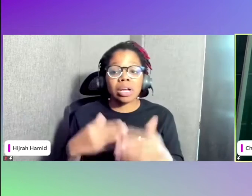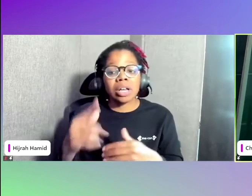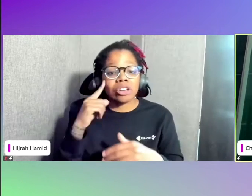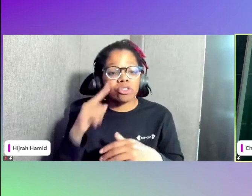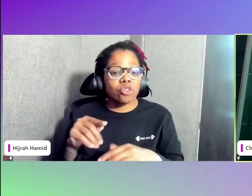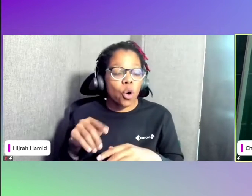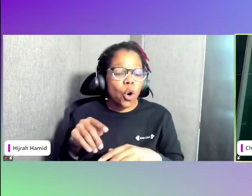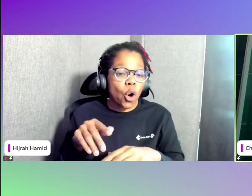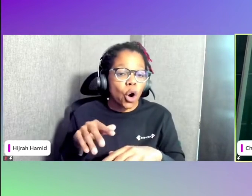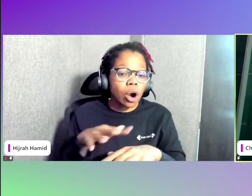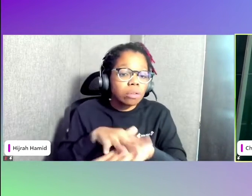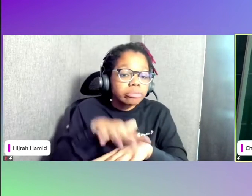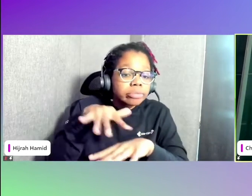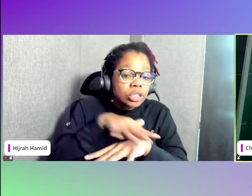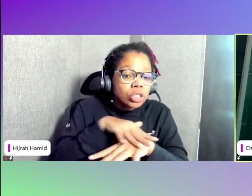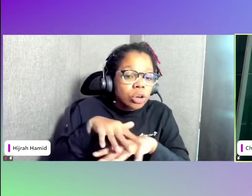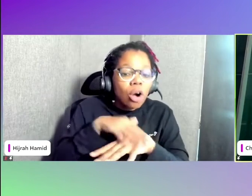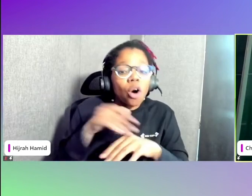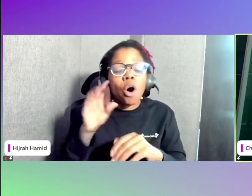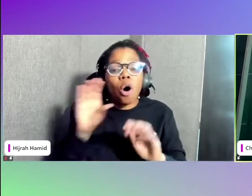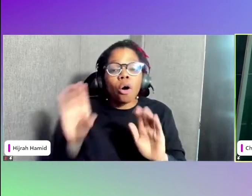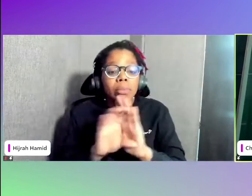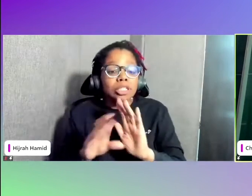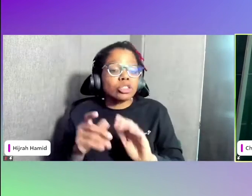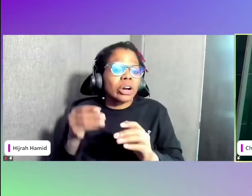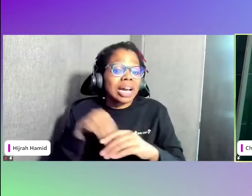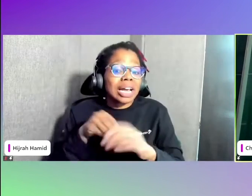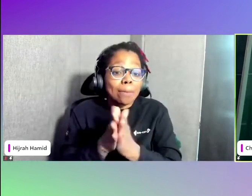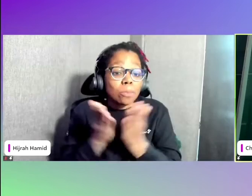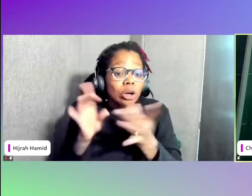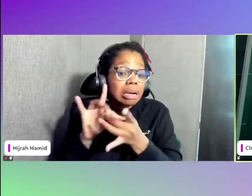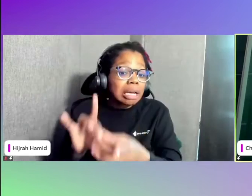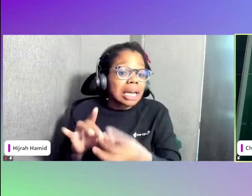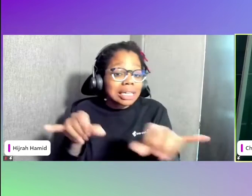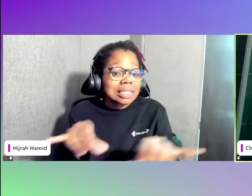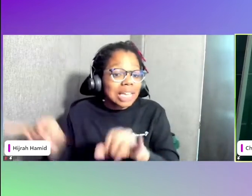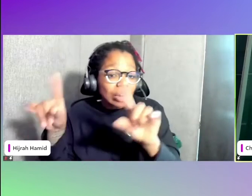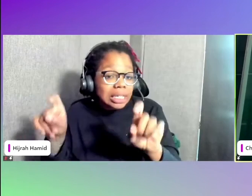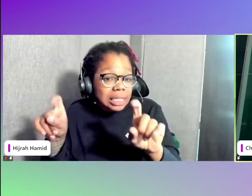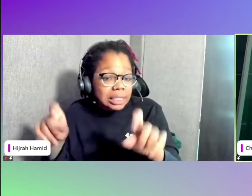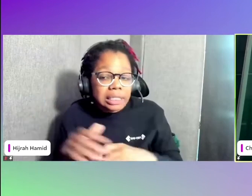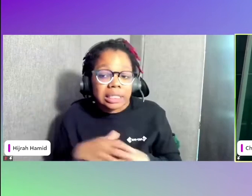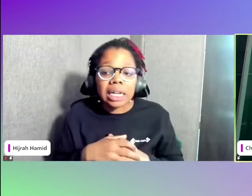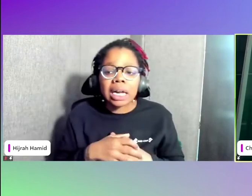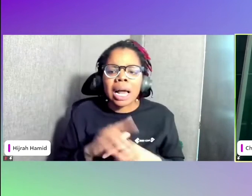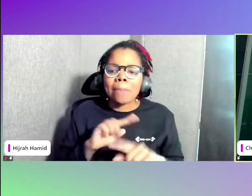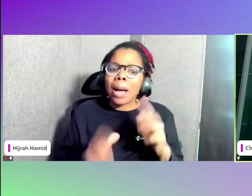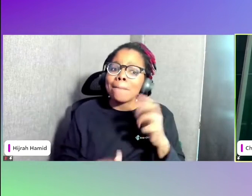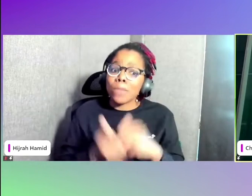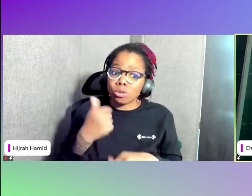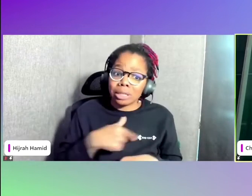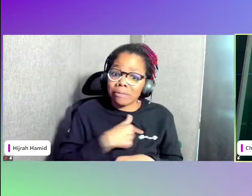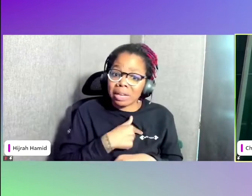was. Many of us have seen tactile graphics at conferences, and might come across various processes for drawings in a textbook